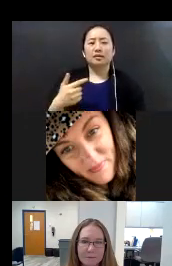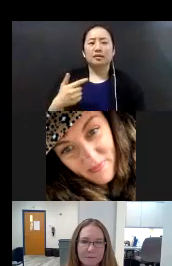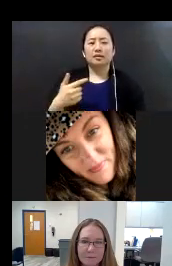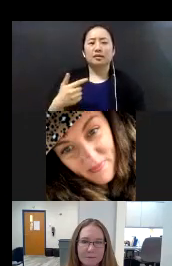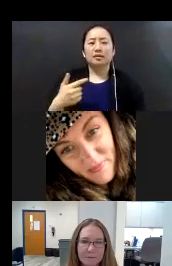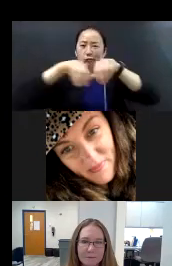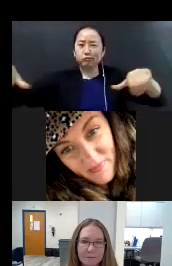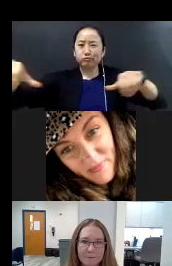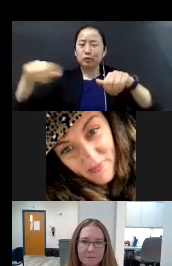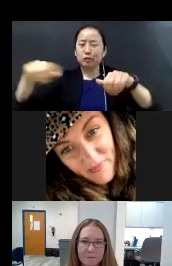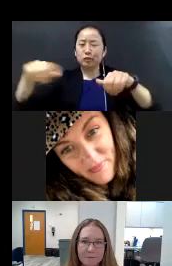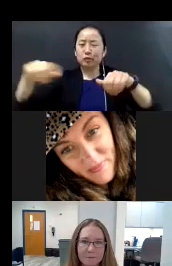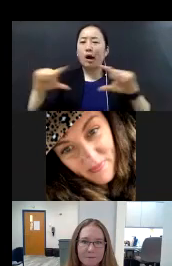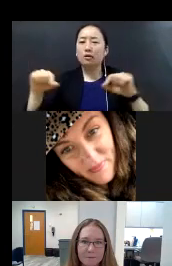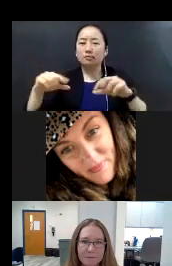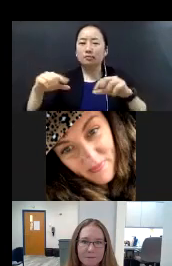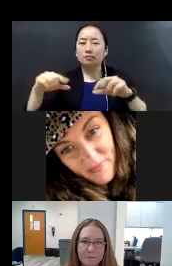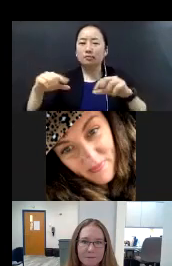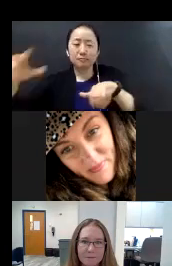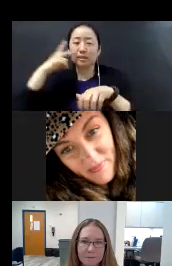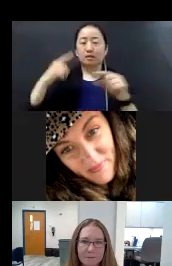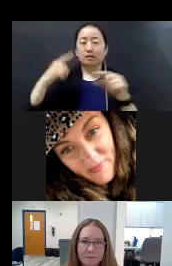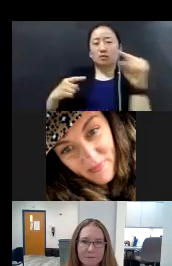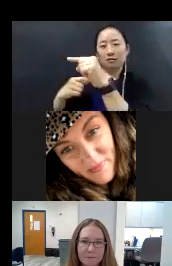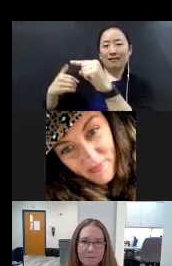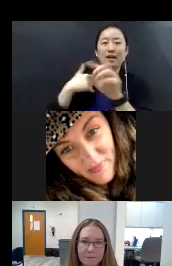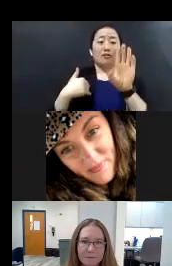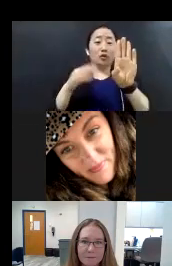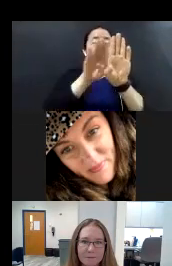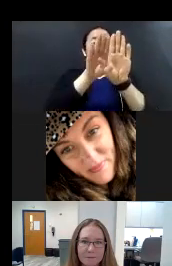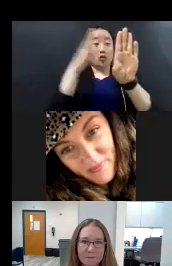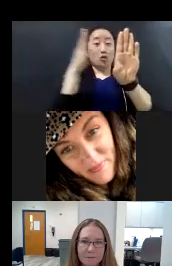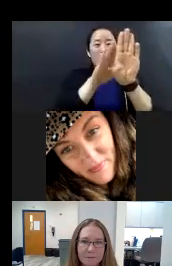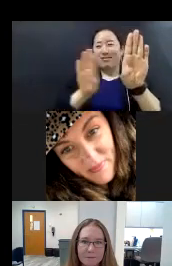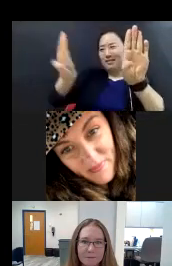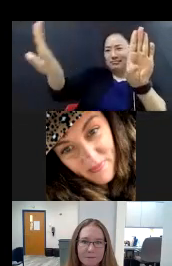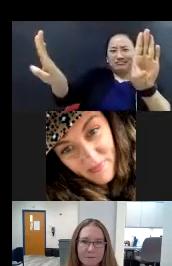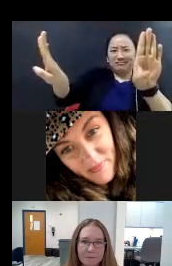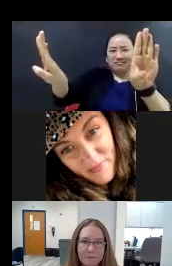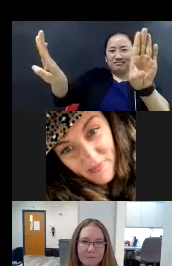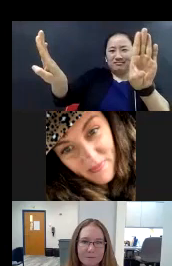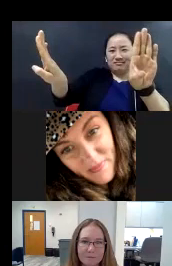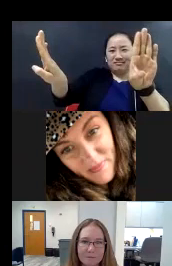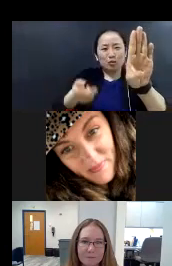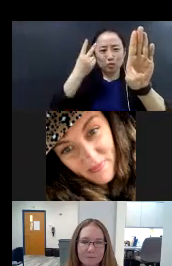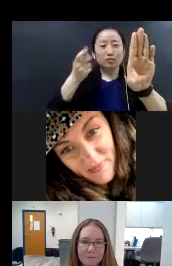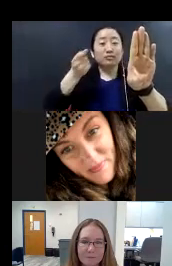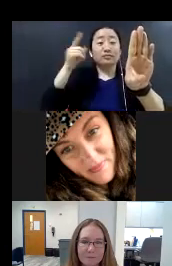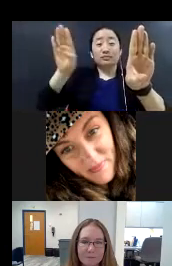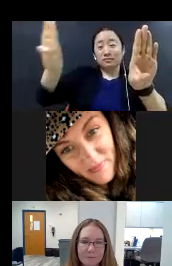THEN HE IS SHOWING US THERE IS ANOTHER DOOR TO LOOK AT. SO THIS DOOR IS KIND OF COVERED BY AN OUTSIDE DECK